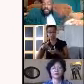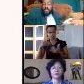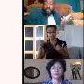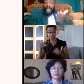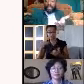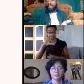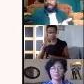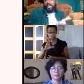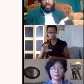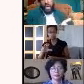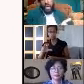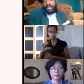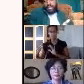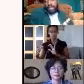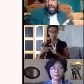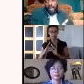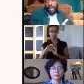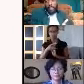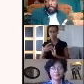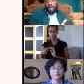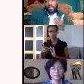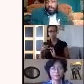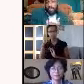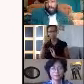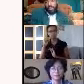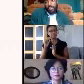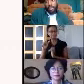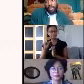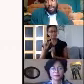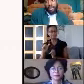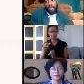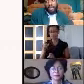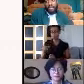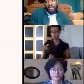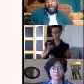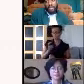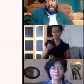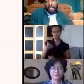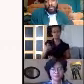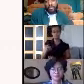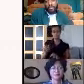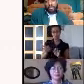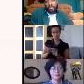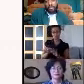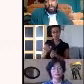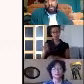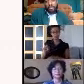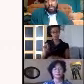worth ask the questions, worth asking. And I mean but I definitely think that it is that